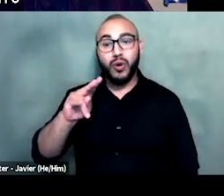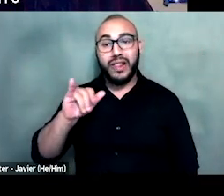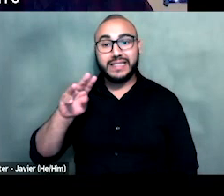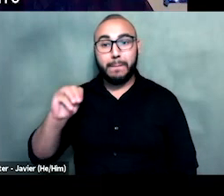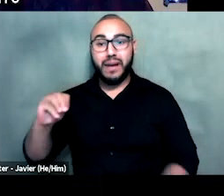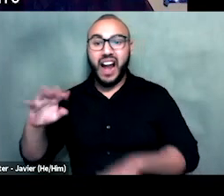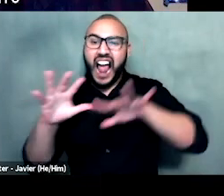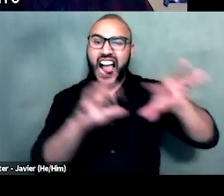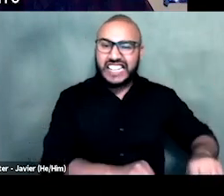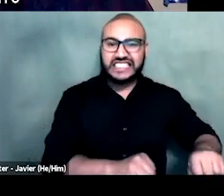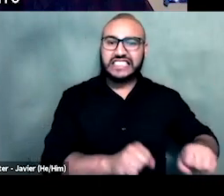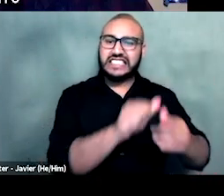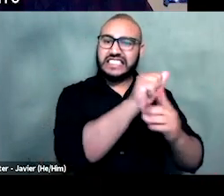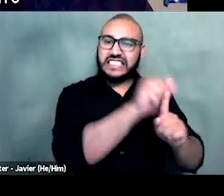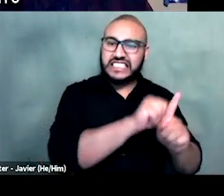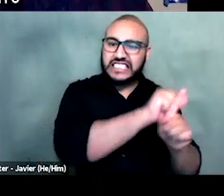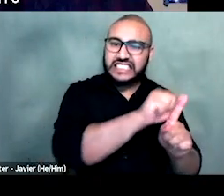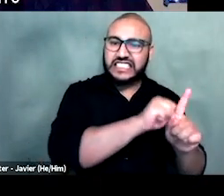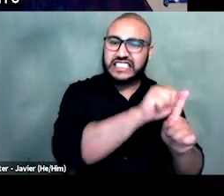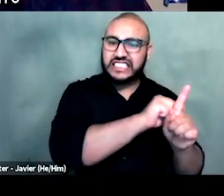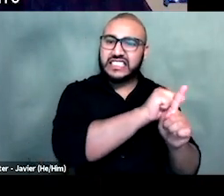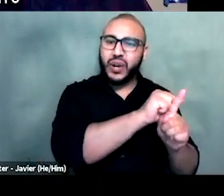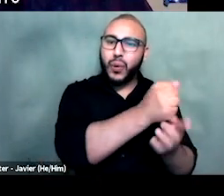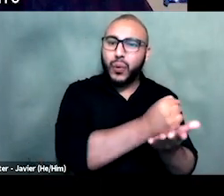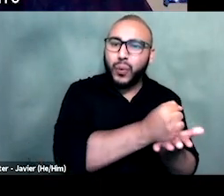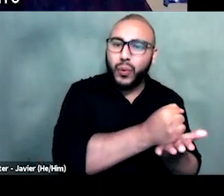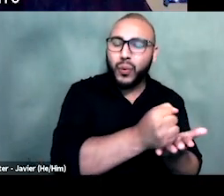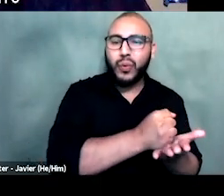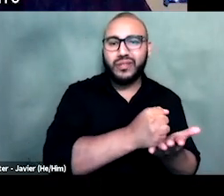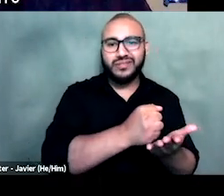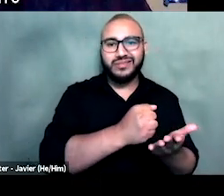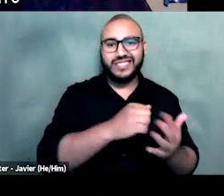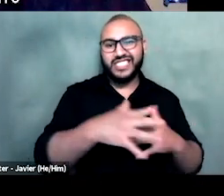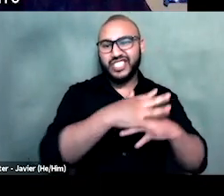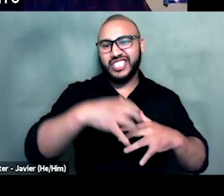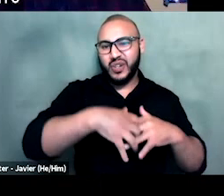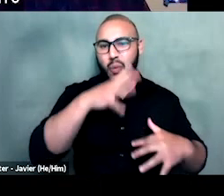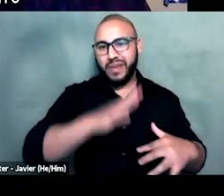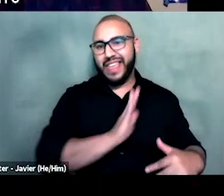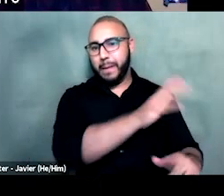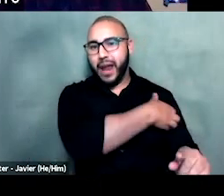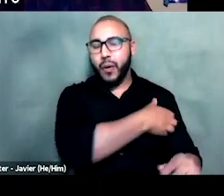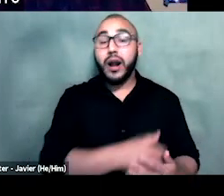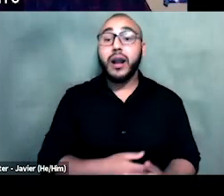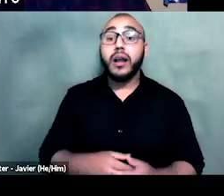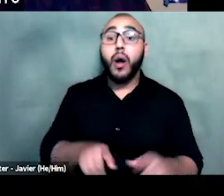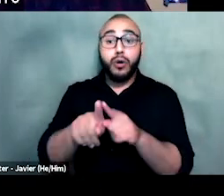been the negating of the power of Indigenous women. And I would say that even today, even